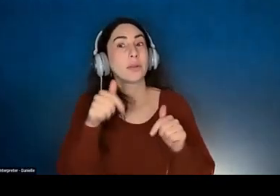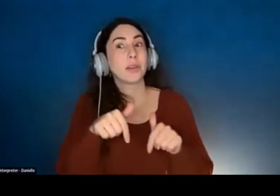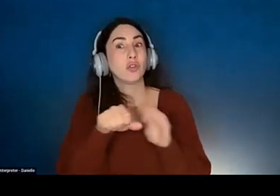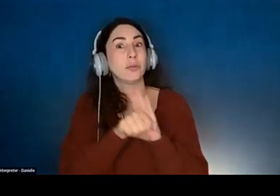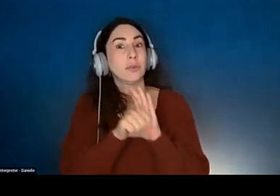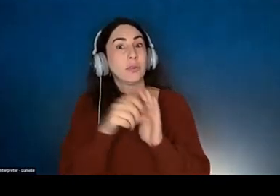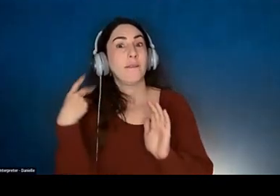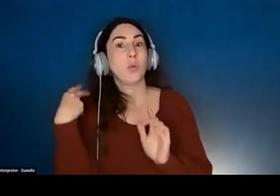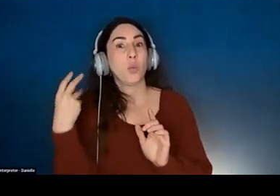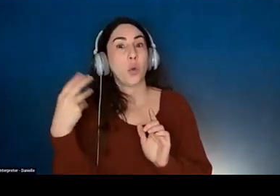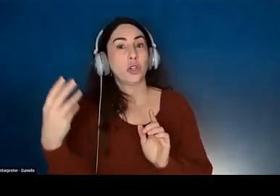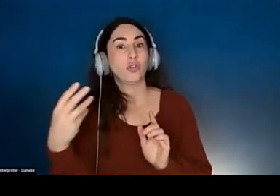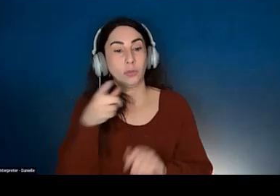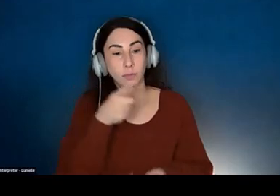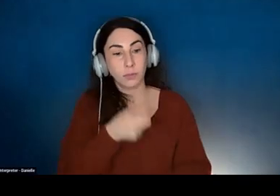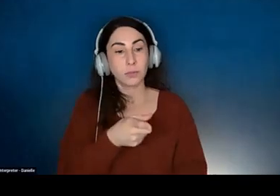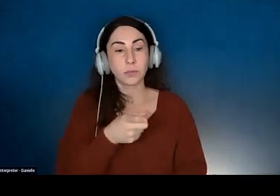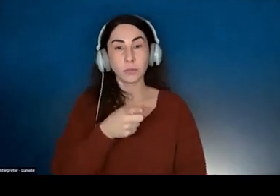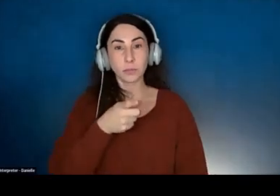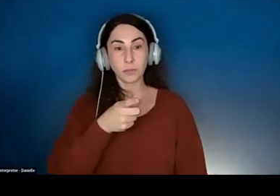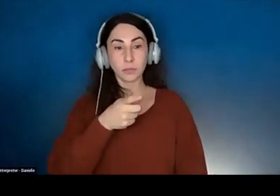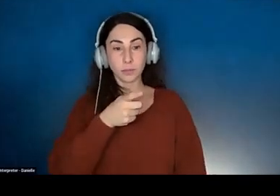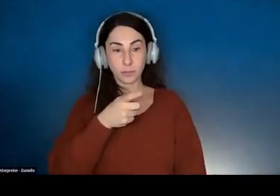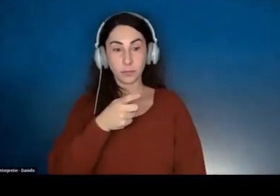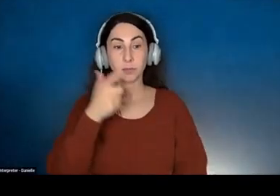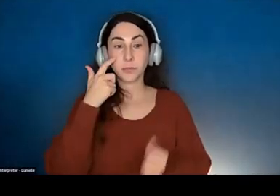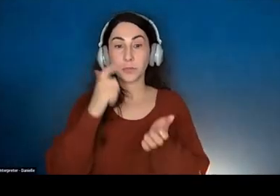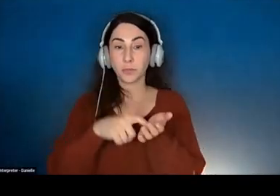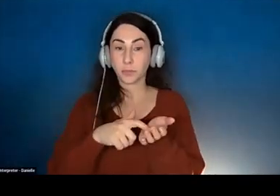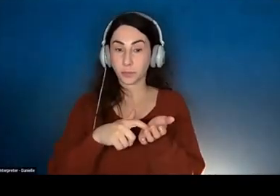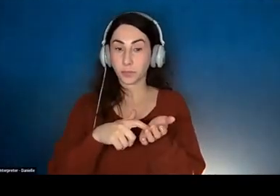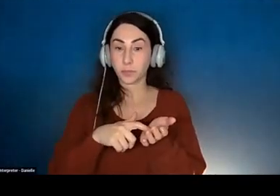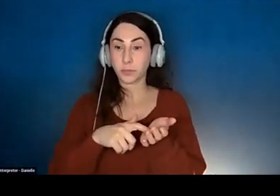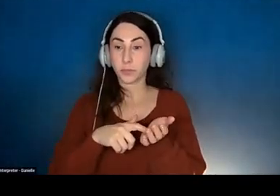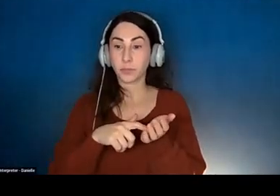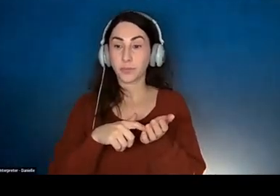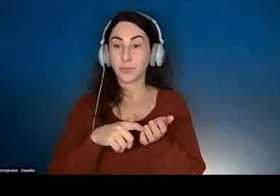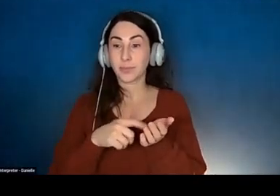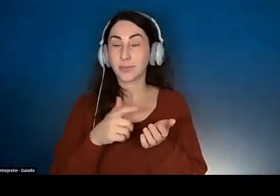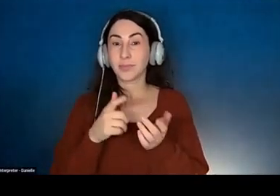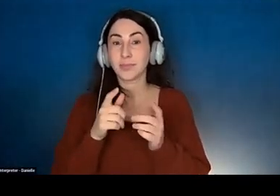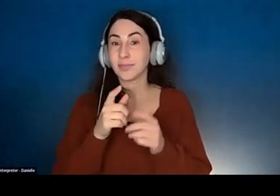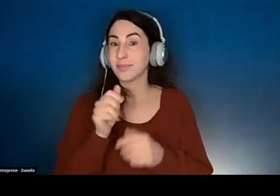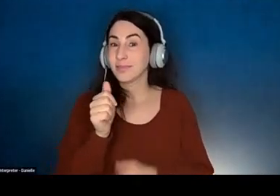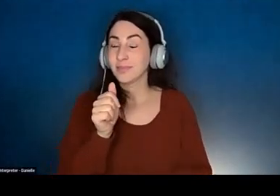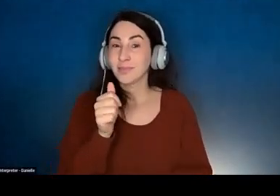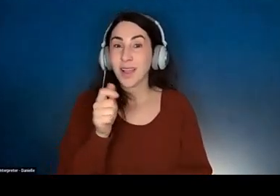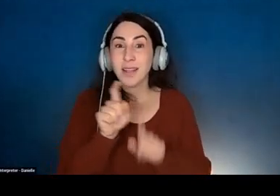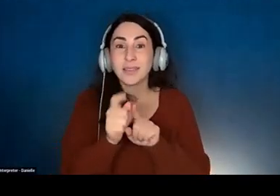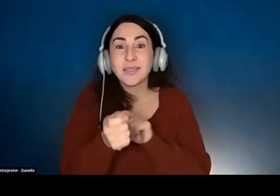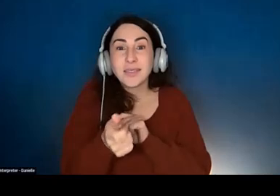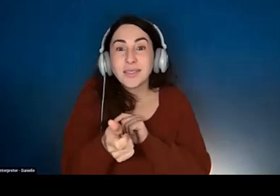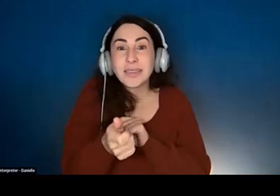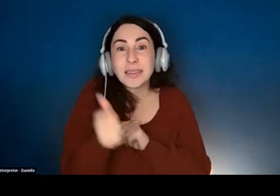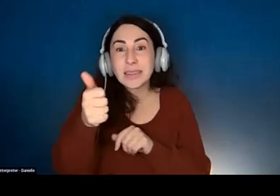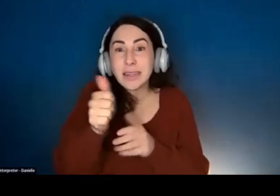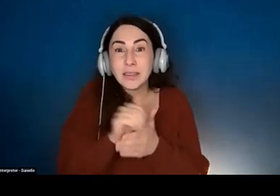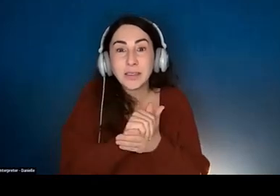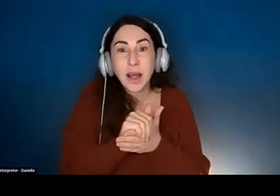We found that we were able to support folks with as little as $10 to get out of the nursing facility.